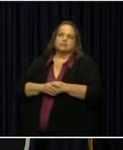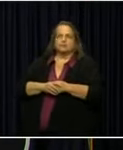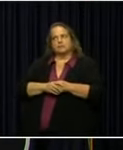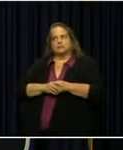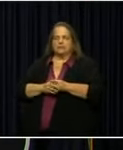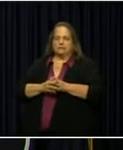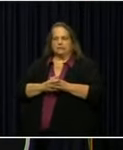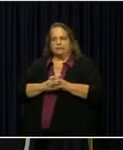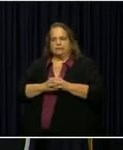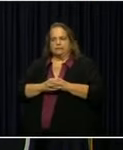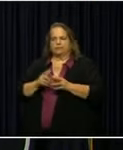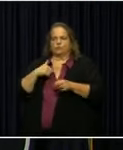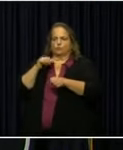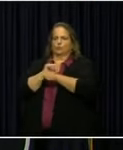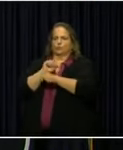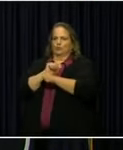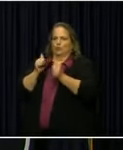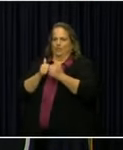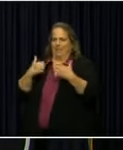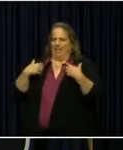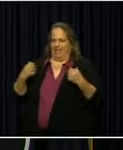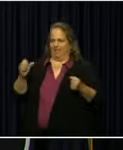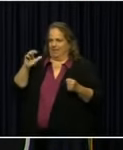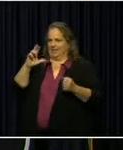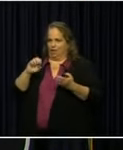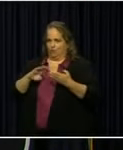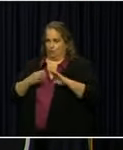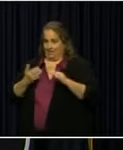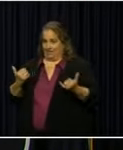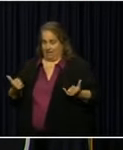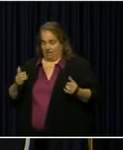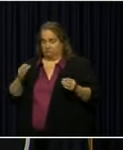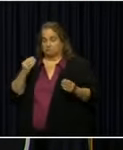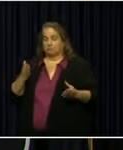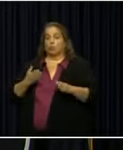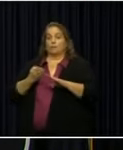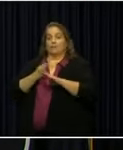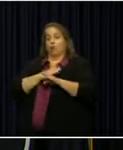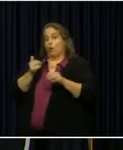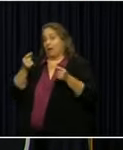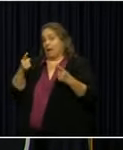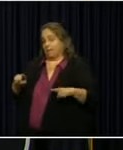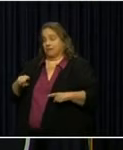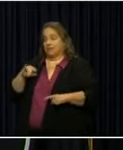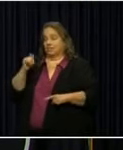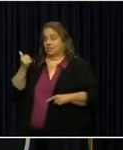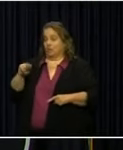EVERY 100 YEARS HAPPEN A LOT FASTER THAN THAT. I HAVE A QUESTION FOR YOU